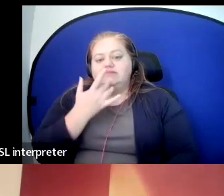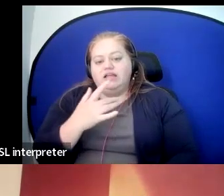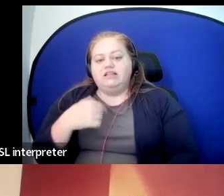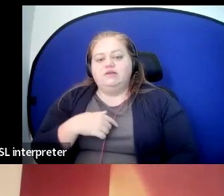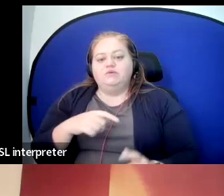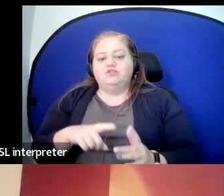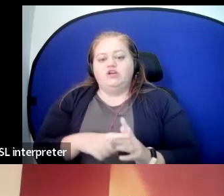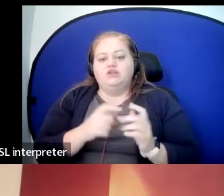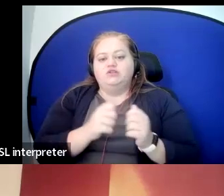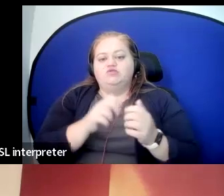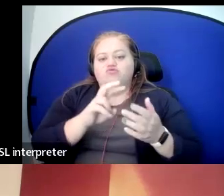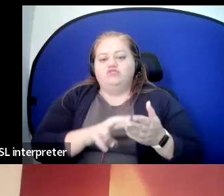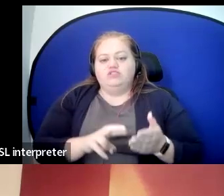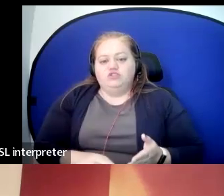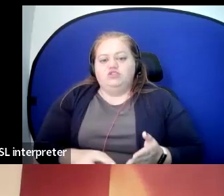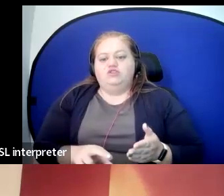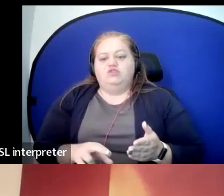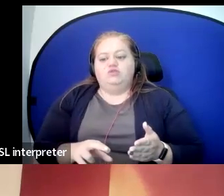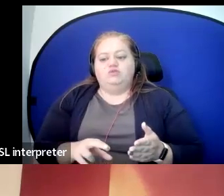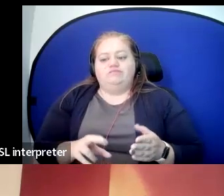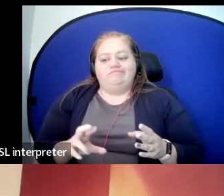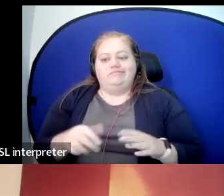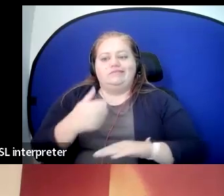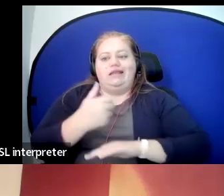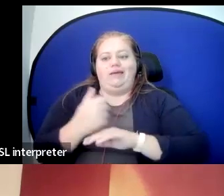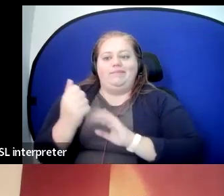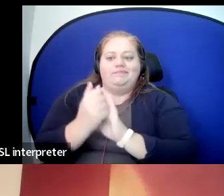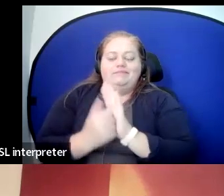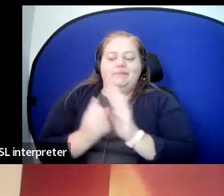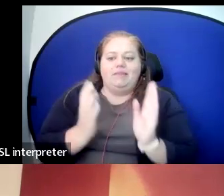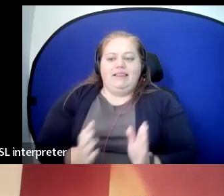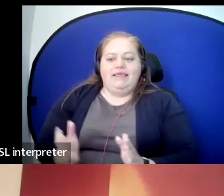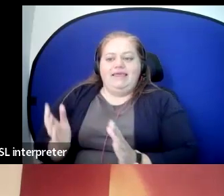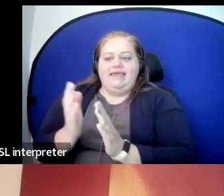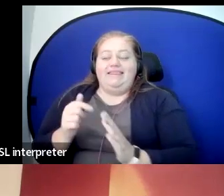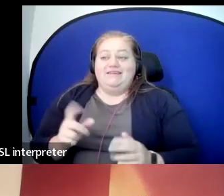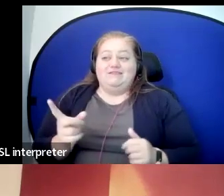agenda-- actually, this first originated when I started my PhD